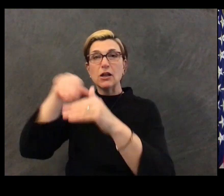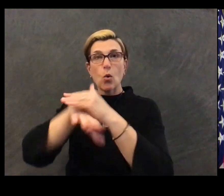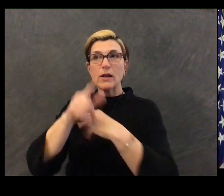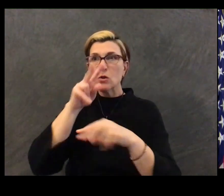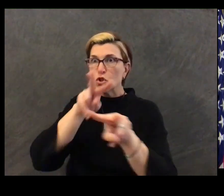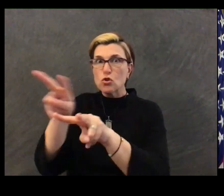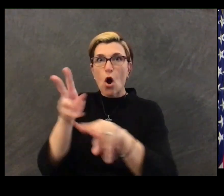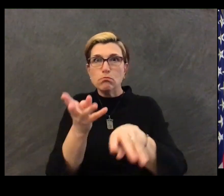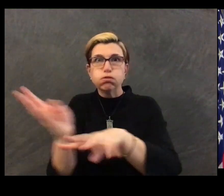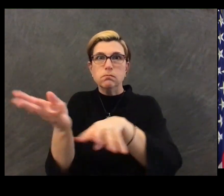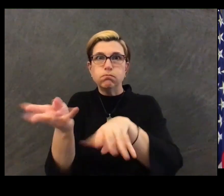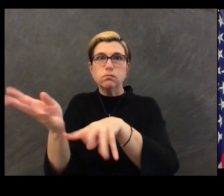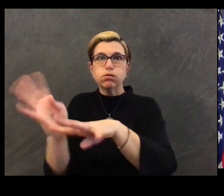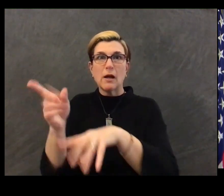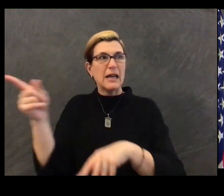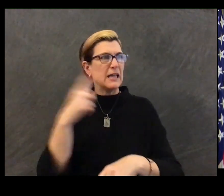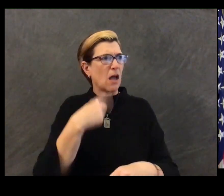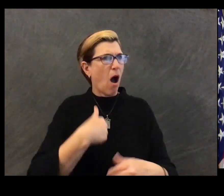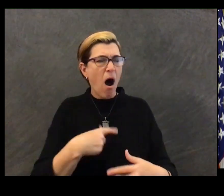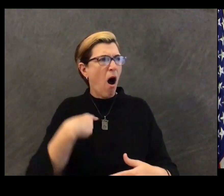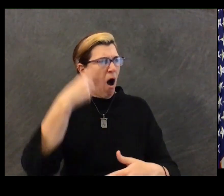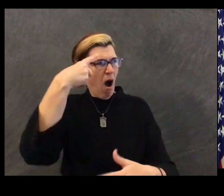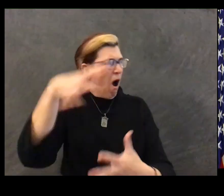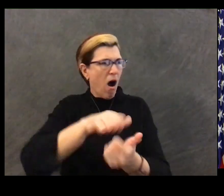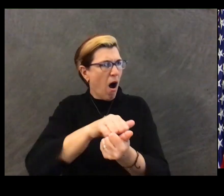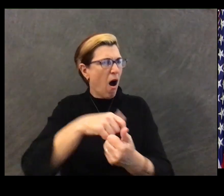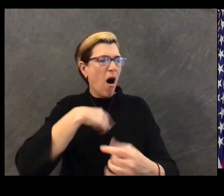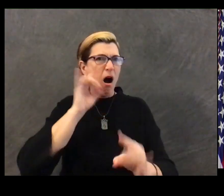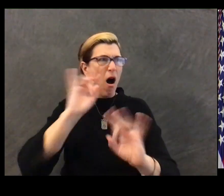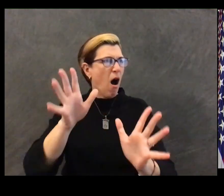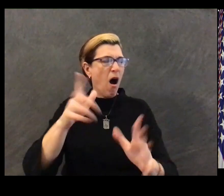were unbelievable he said it was unbelievable when he saw the quality of